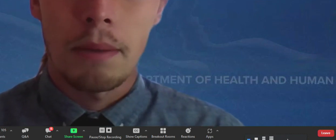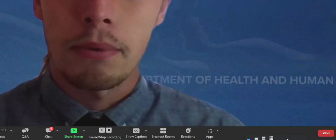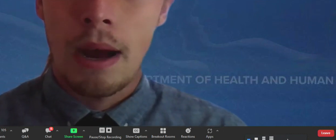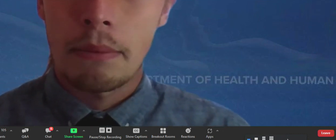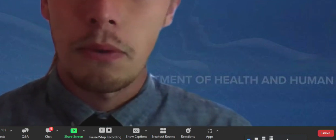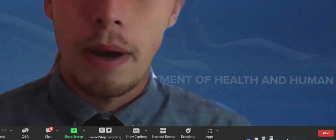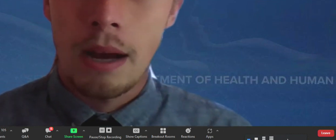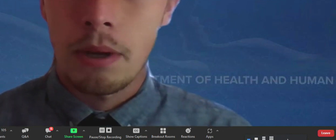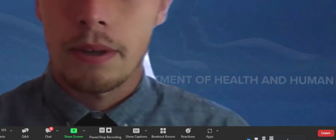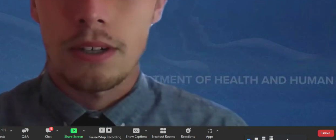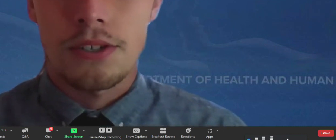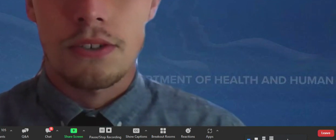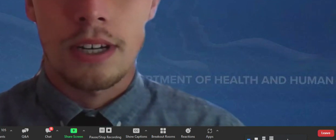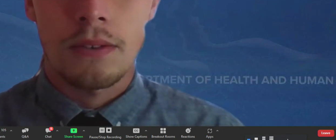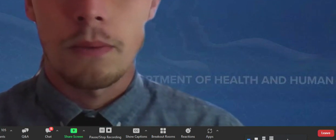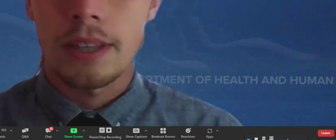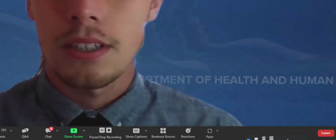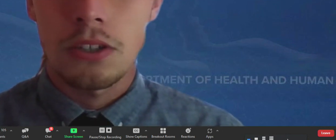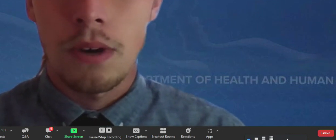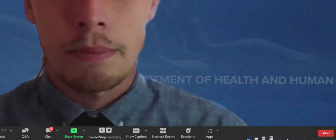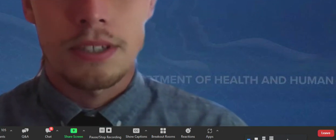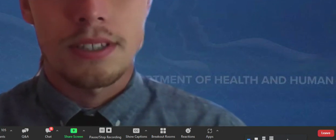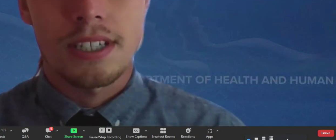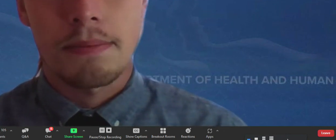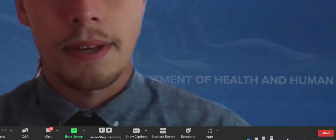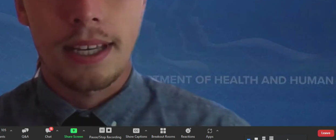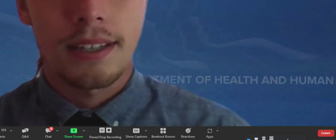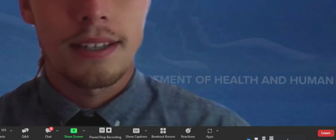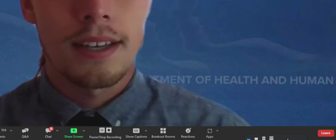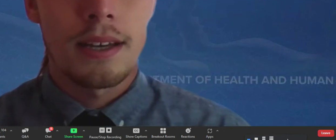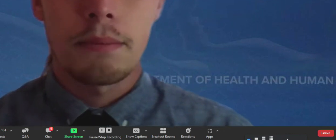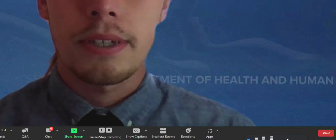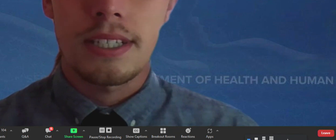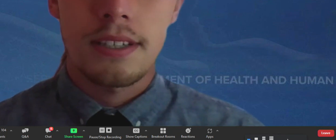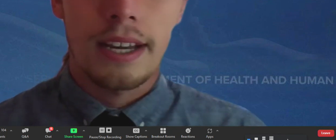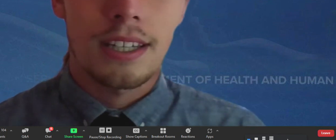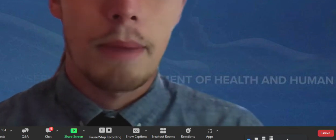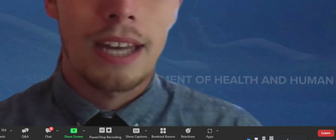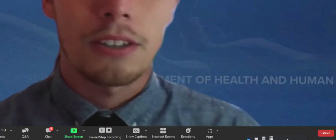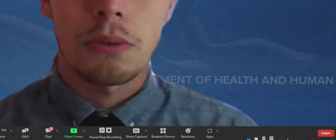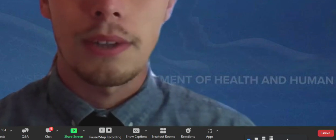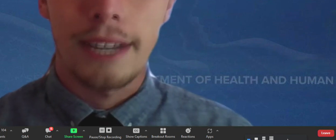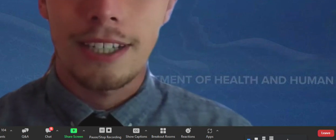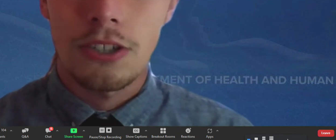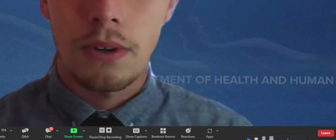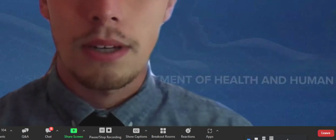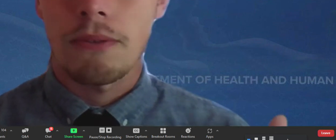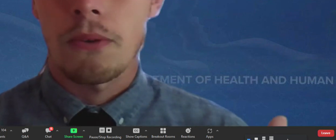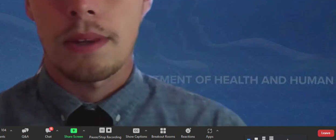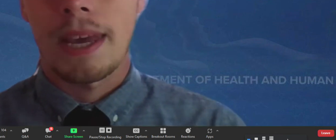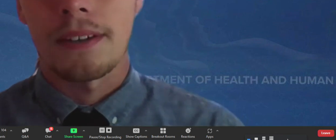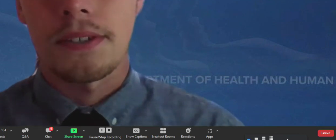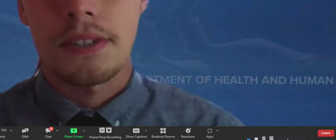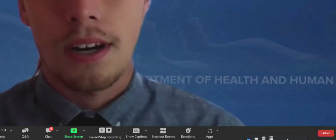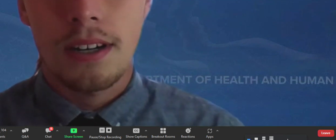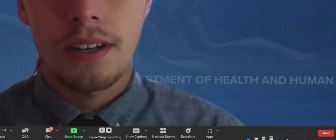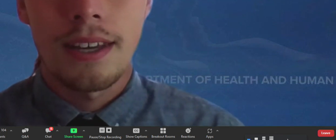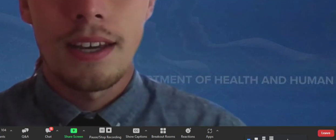a prompt will pop up on your screen with the two options displayed. Please select the panel you would like to join before the panel start,